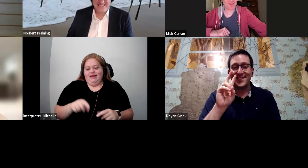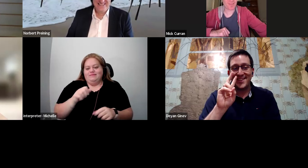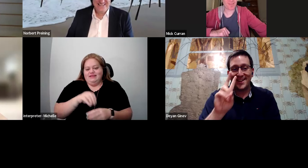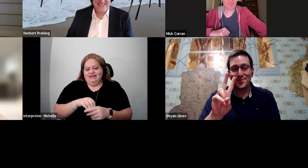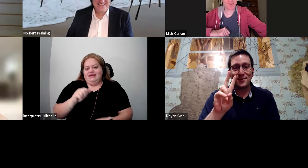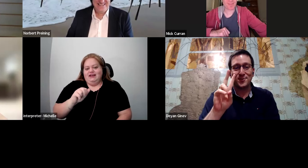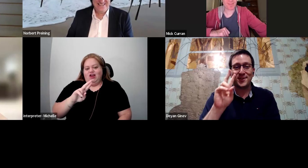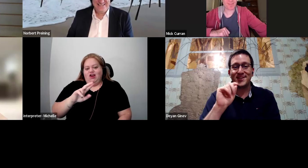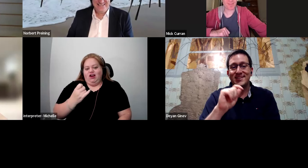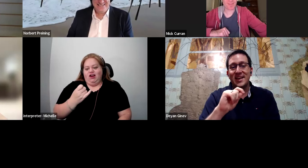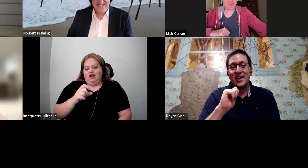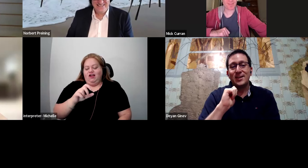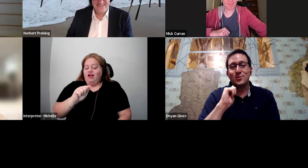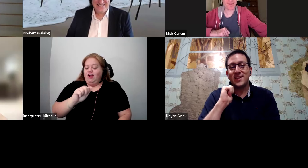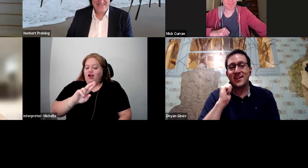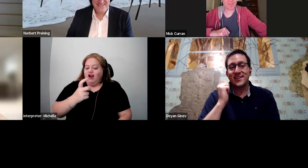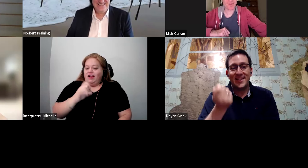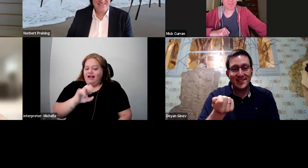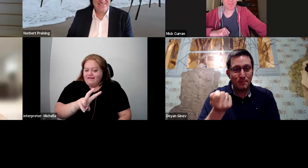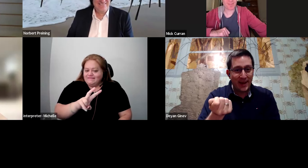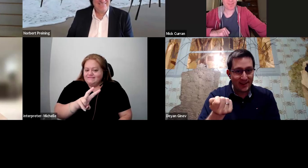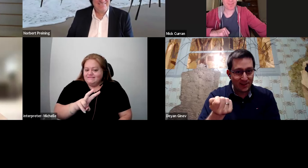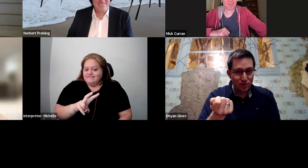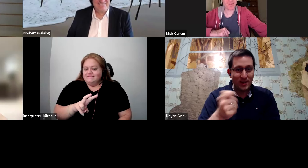A second way of doing this is to take the TiXI package